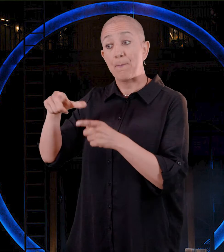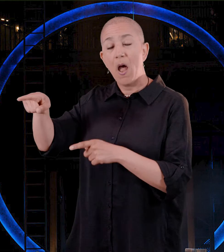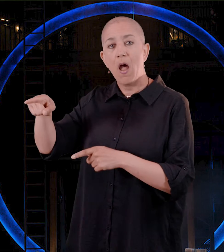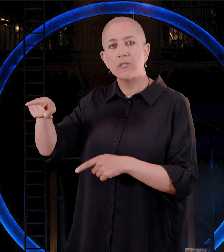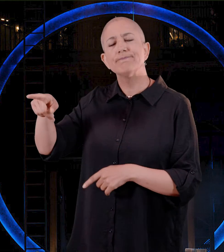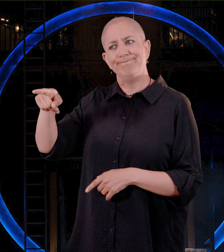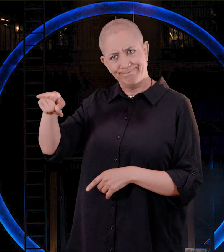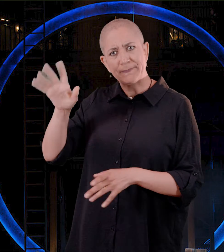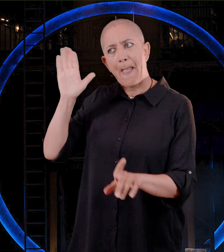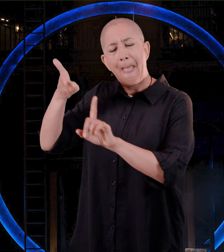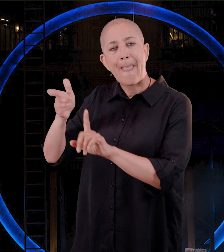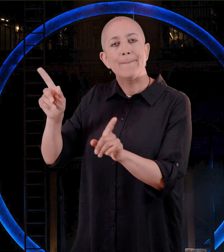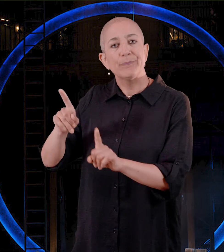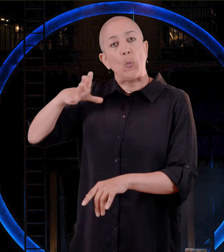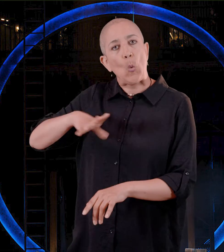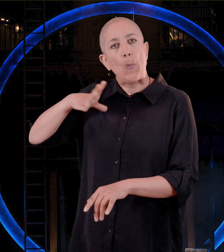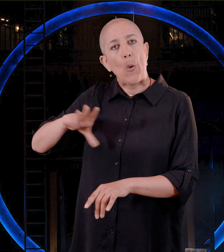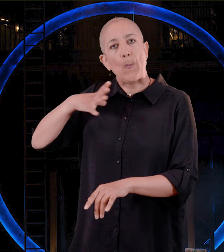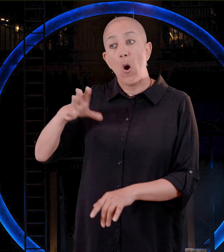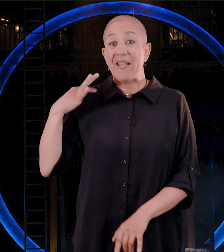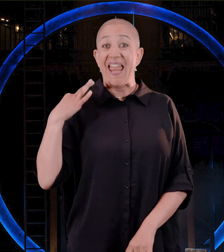Dadabhai wants to be elected as an MP